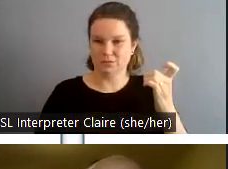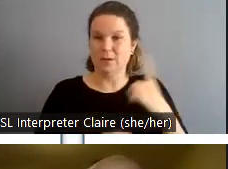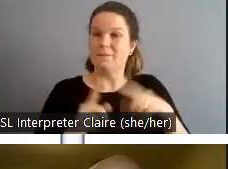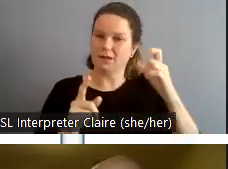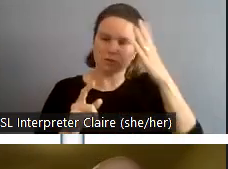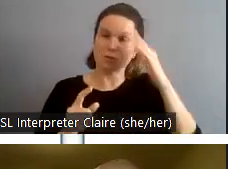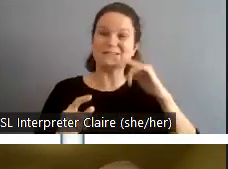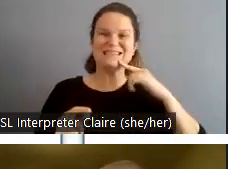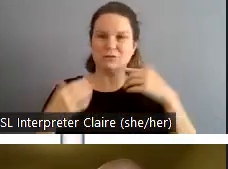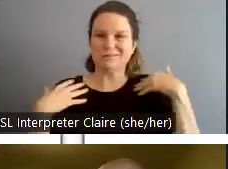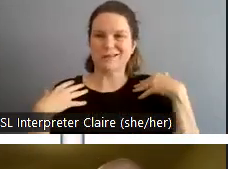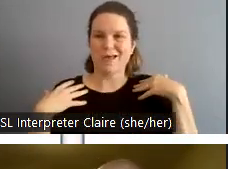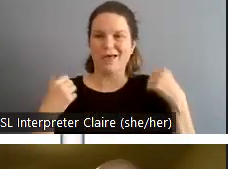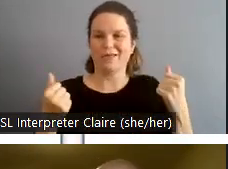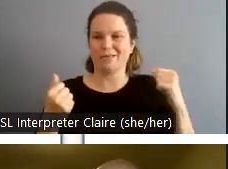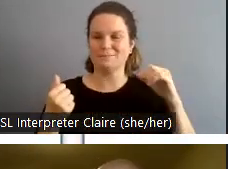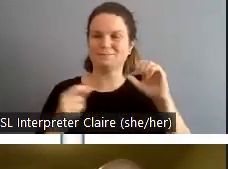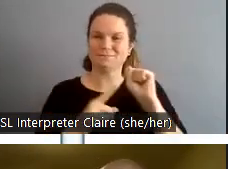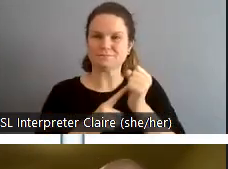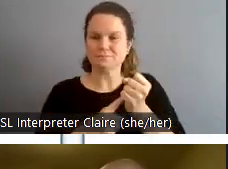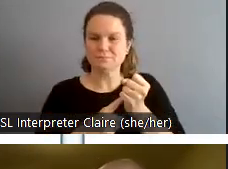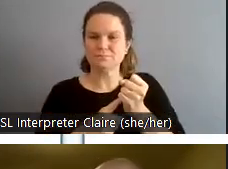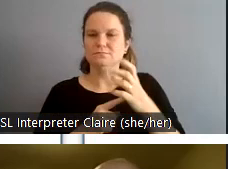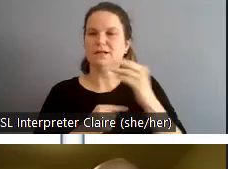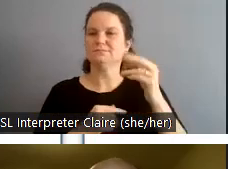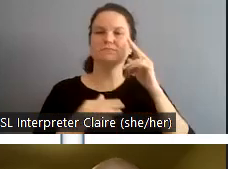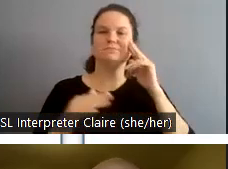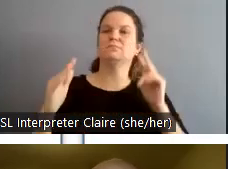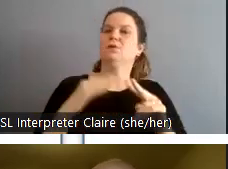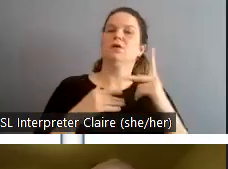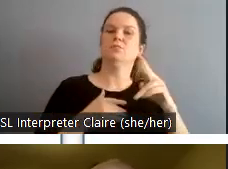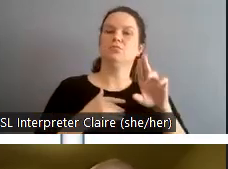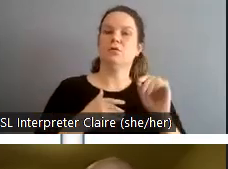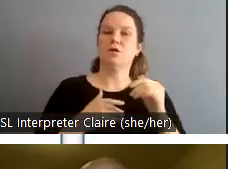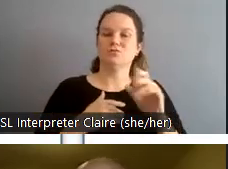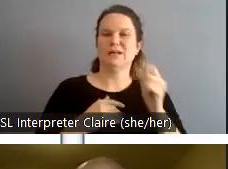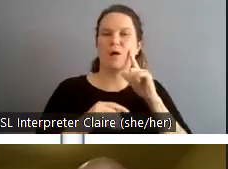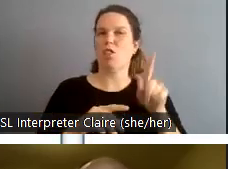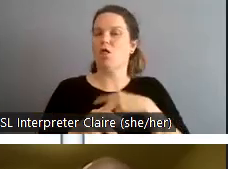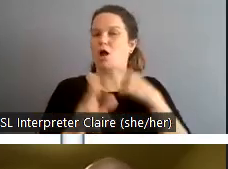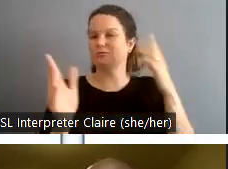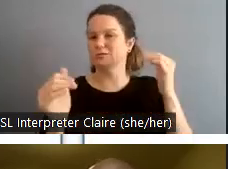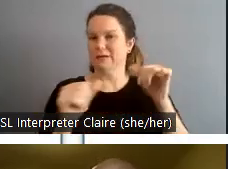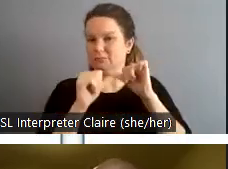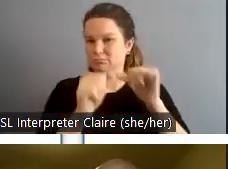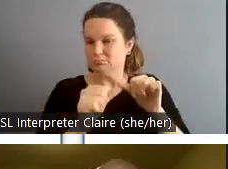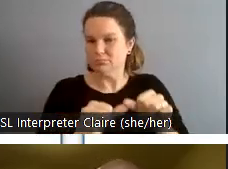condition, and they need to know sort of what the prognosis is in terms of how much time you're going to need, how long